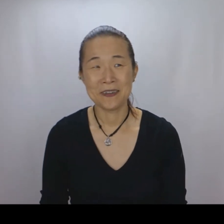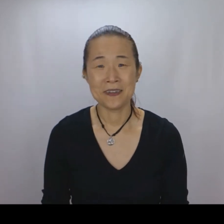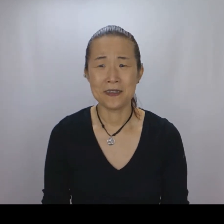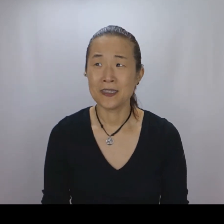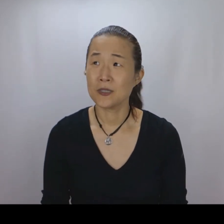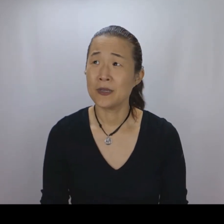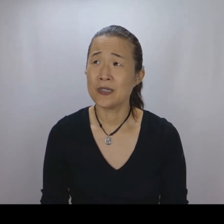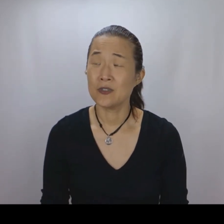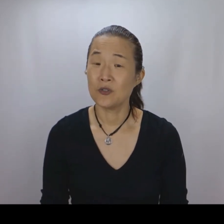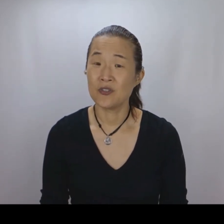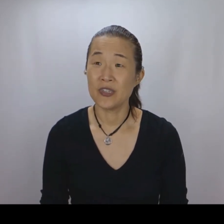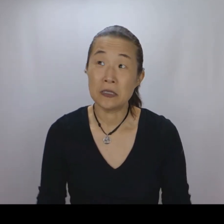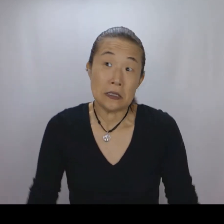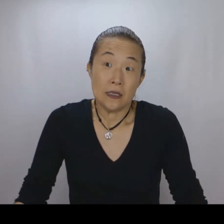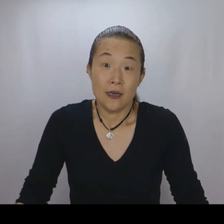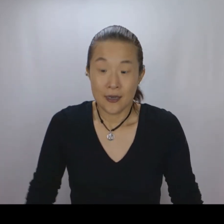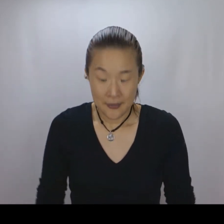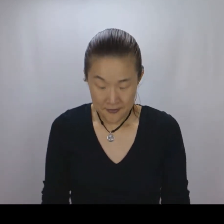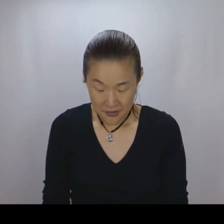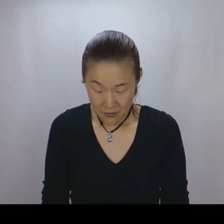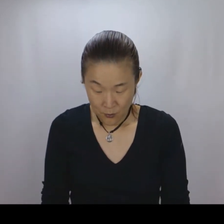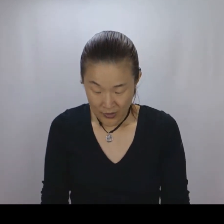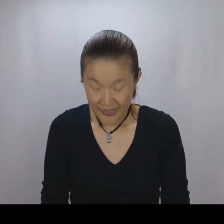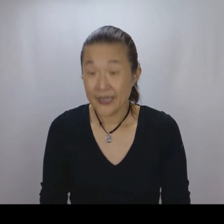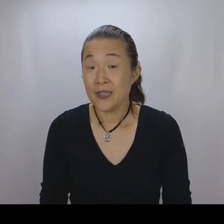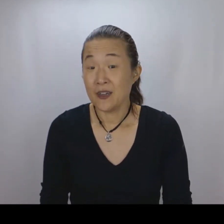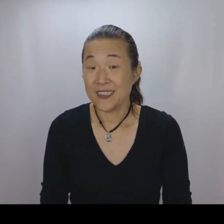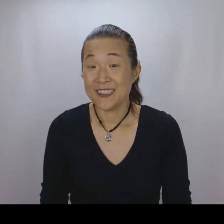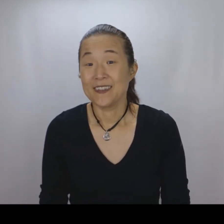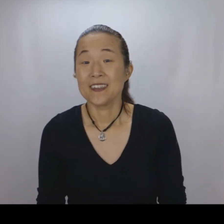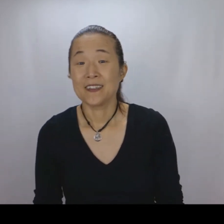unless you're married to an orphan, you will get in-laws.